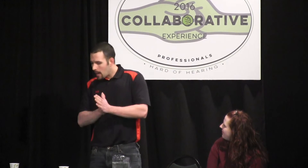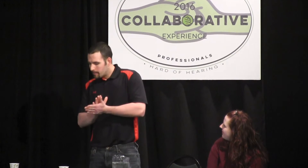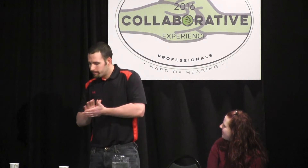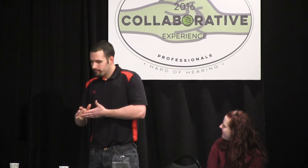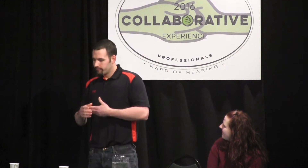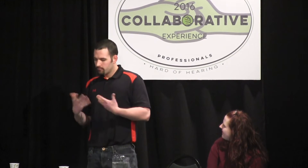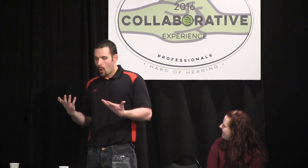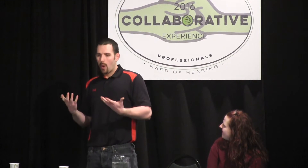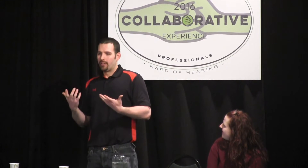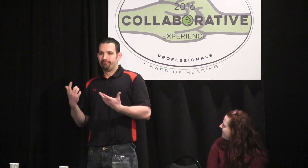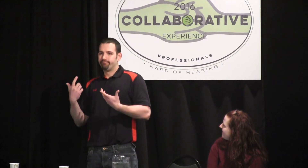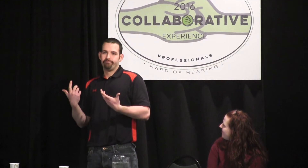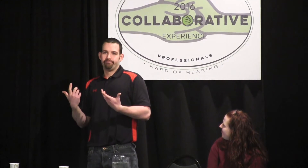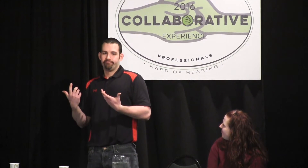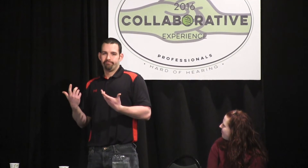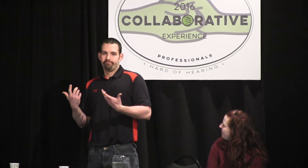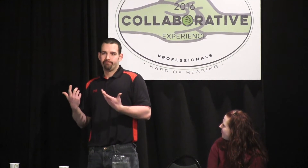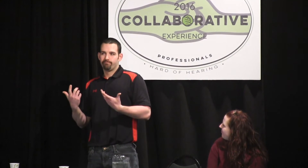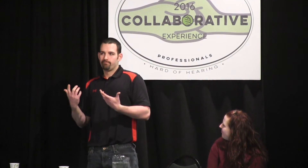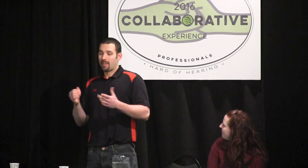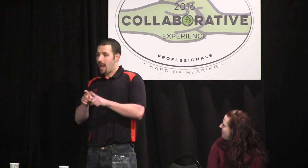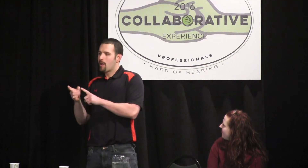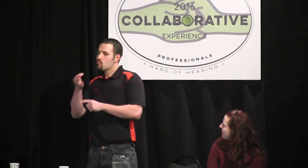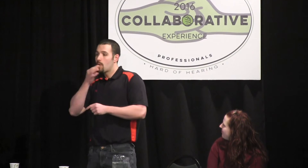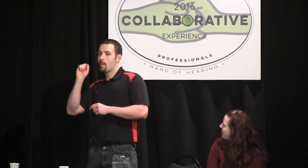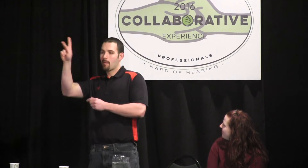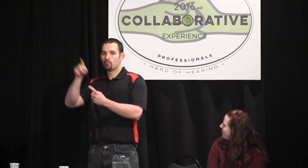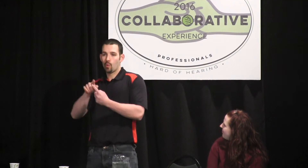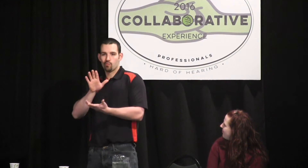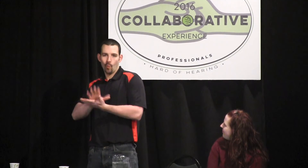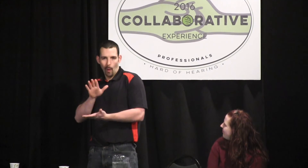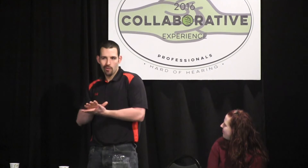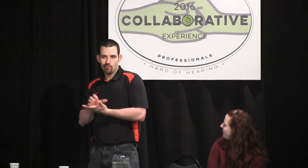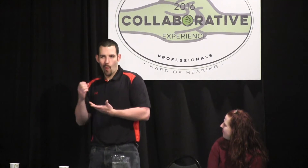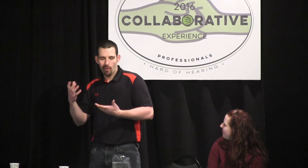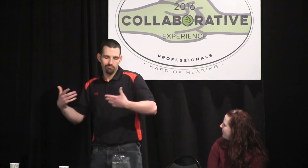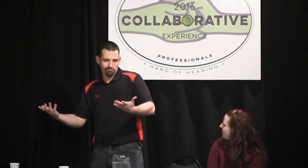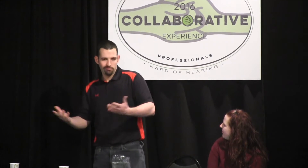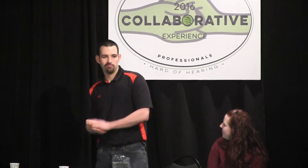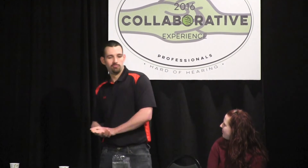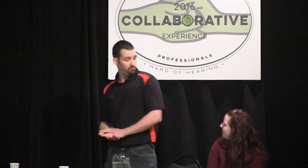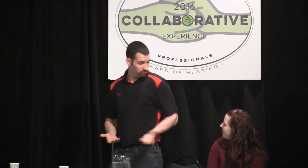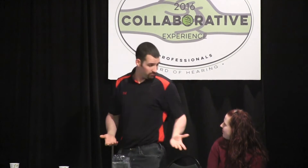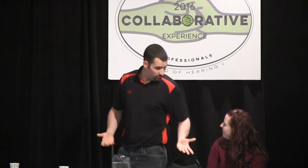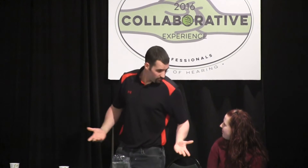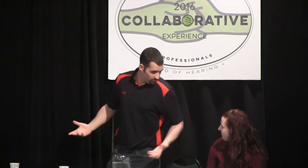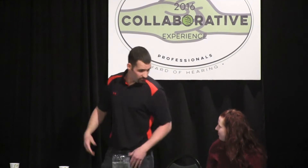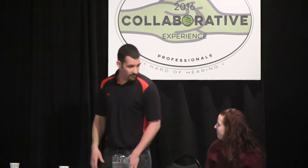I have a room mate on my own. And I'm not sure when I'll go back to school,